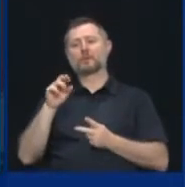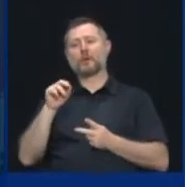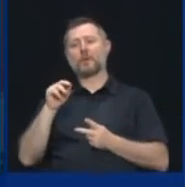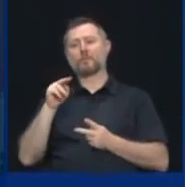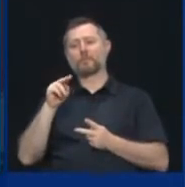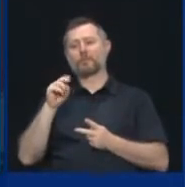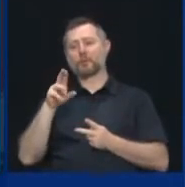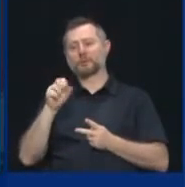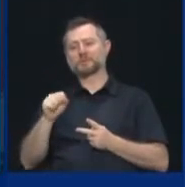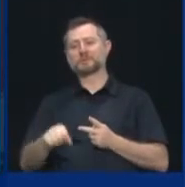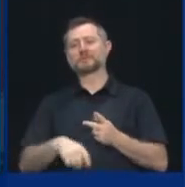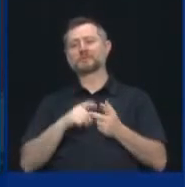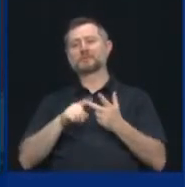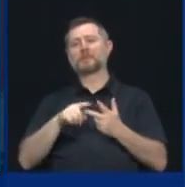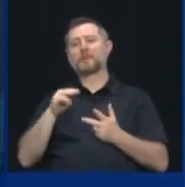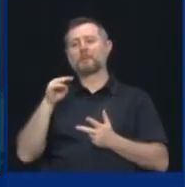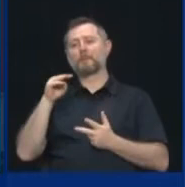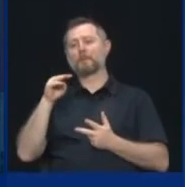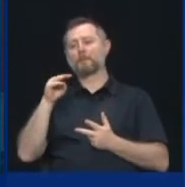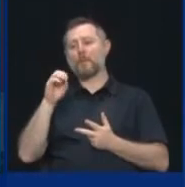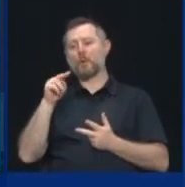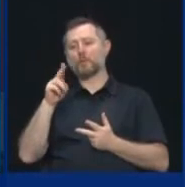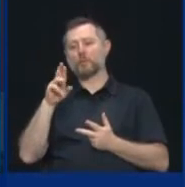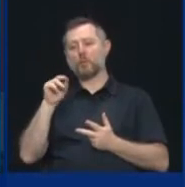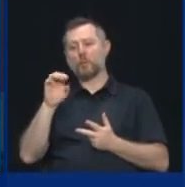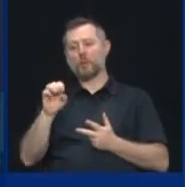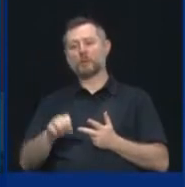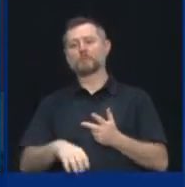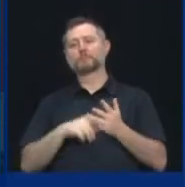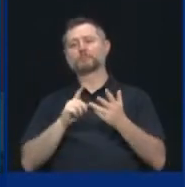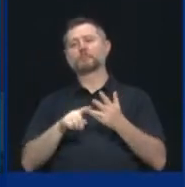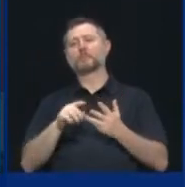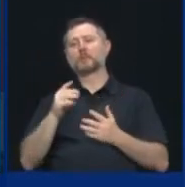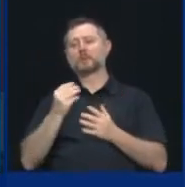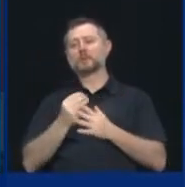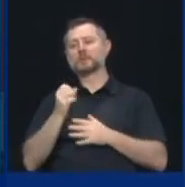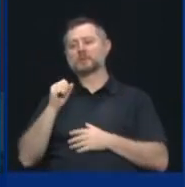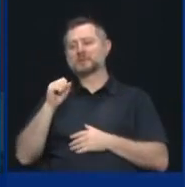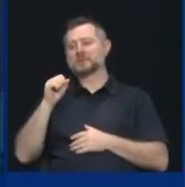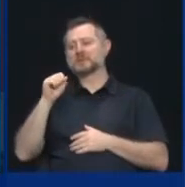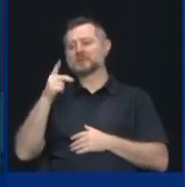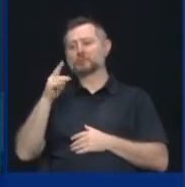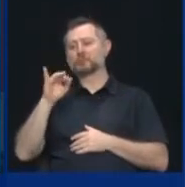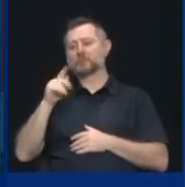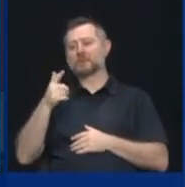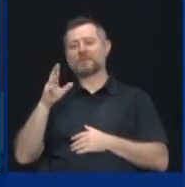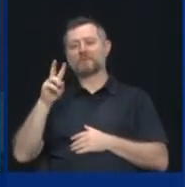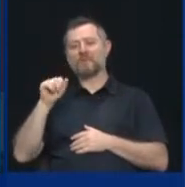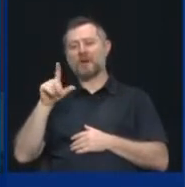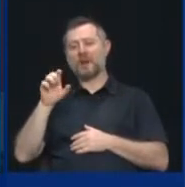ROCKLAND COUNTY, ROMULUS AND SENECA COUNTY, MONROE AND ORANGE